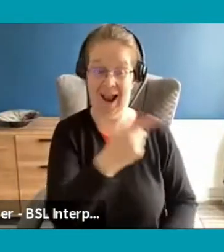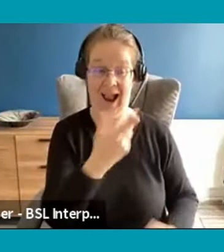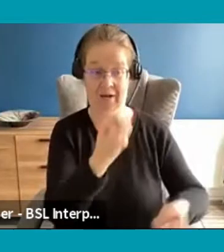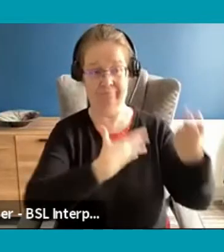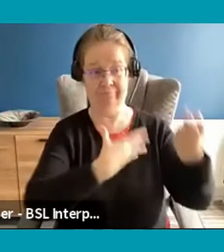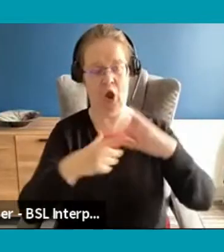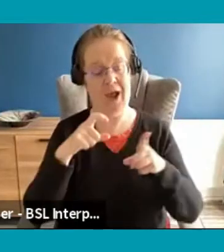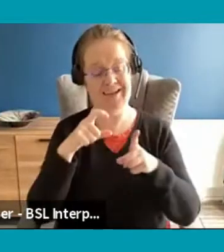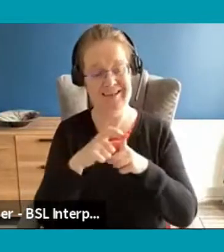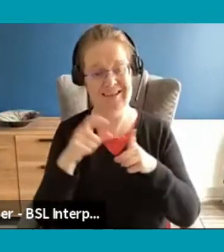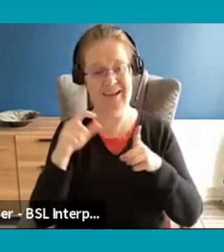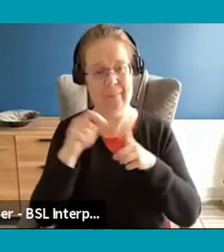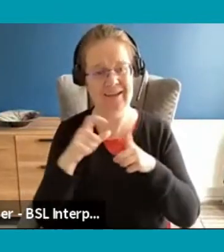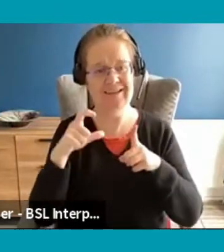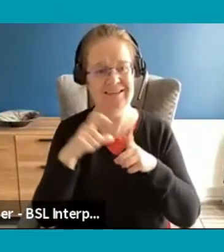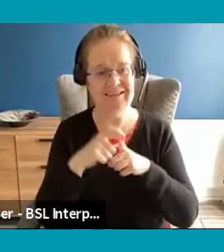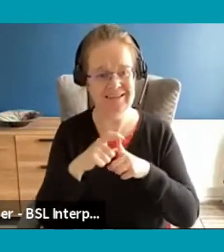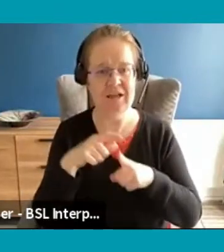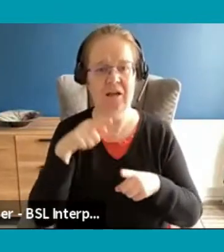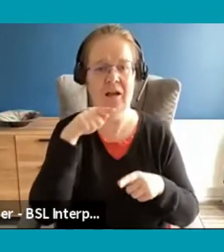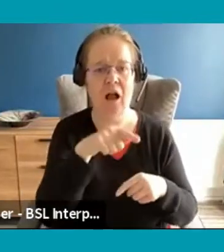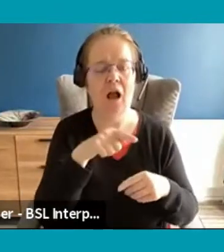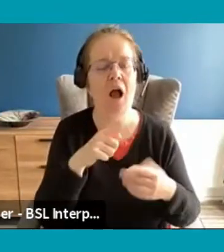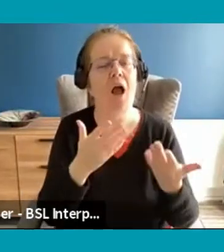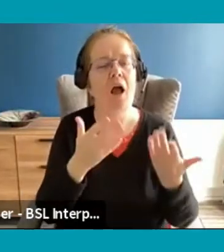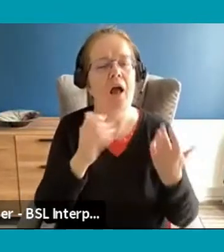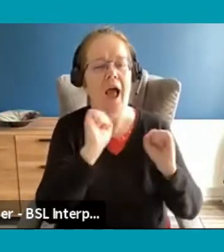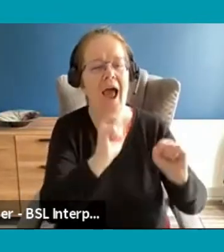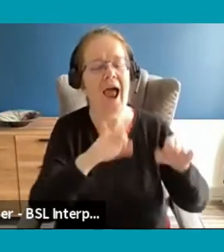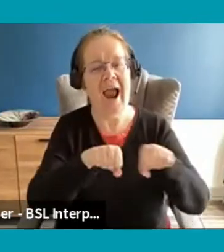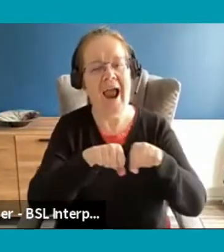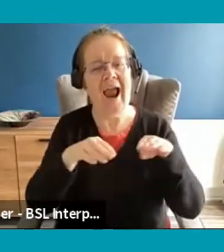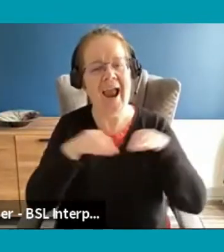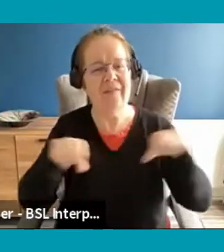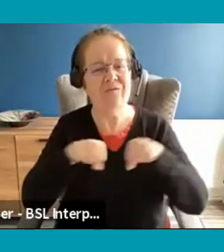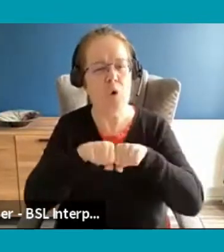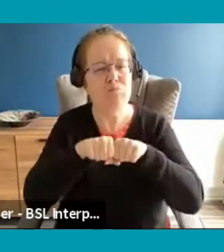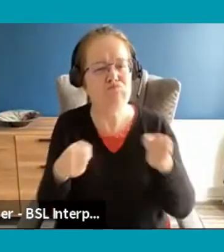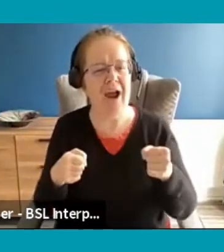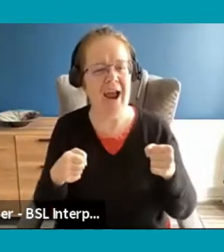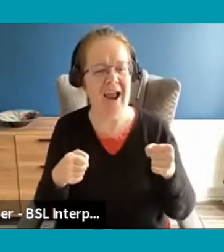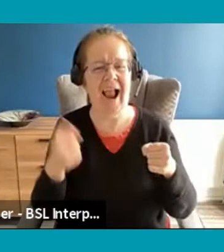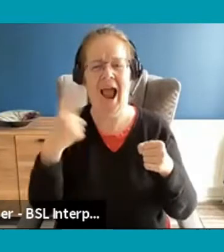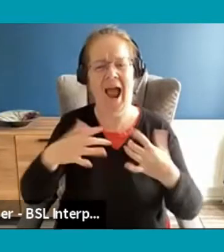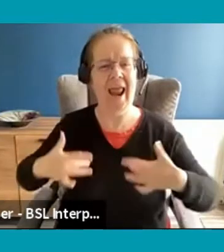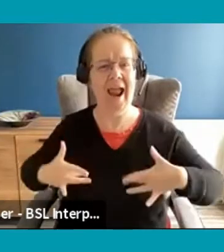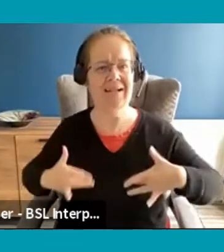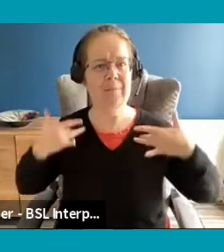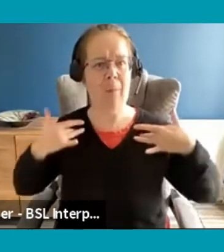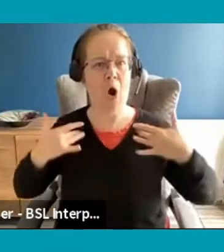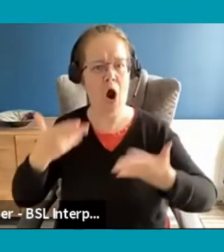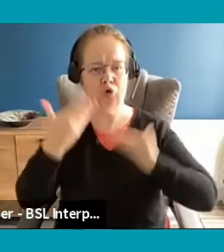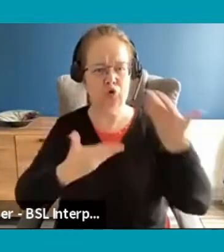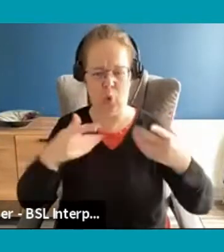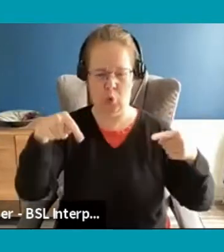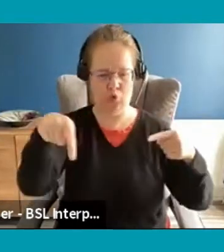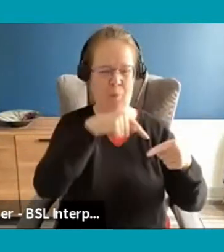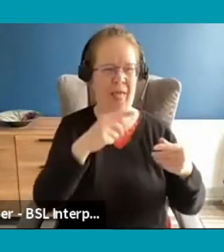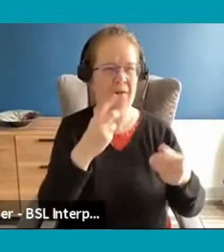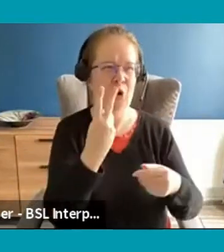motivations for partnering with Evenbreak today and the INSPIRE [program] story? There's sort of two questions in one there. I'm not trying to trick you.